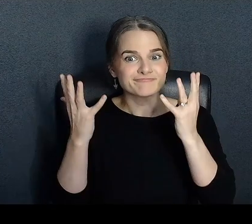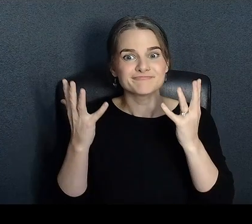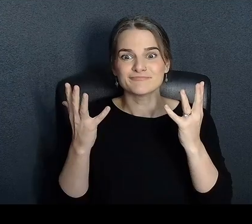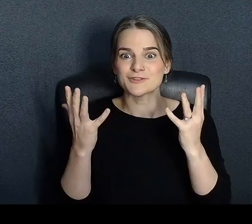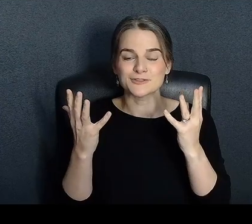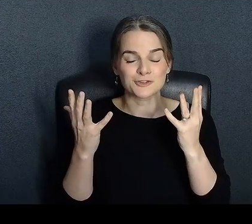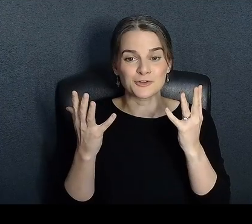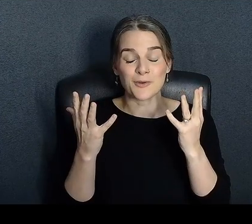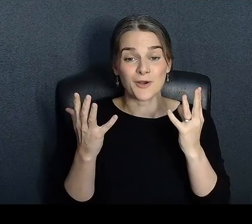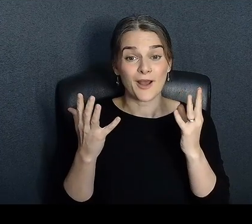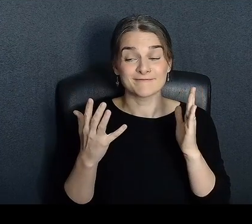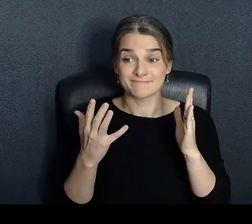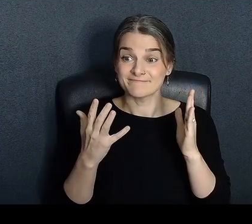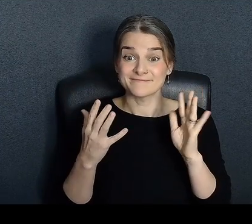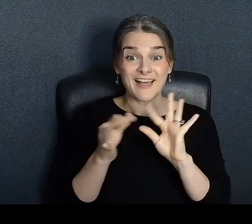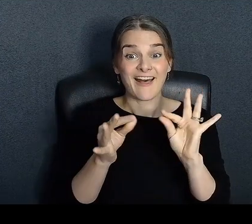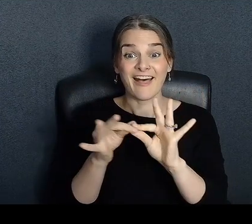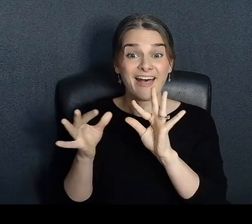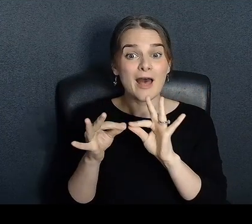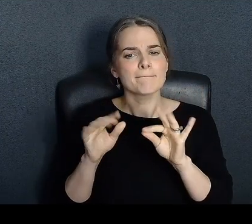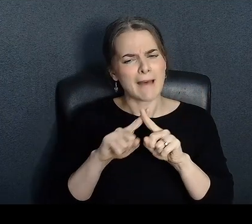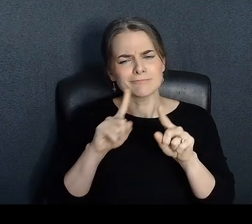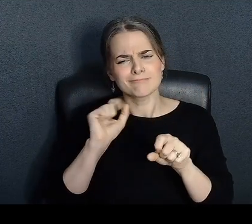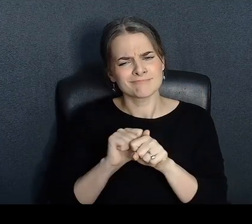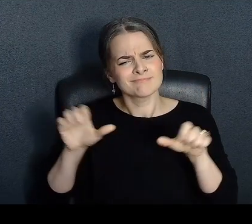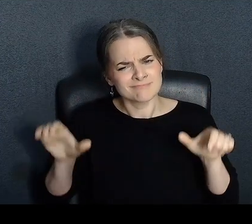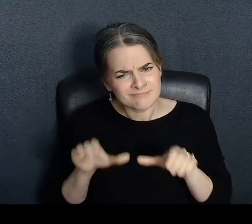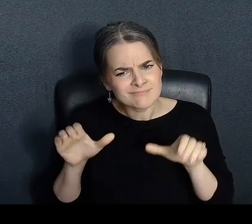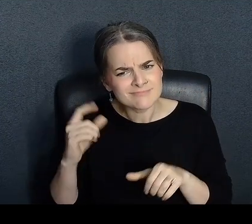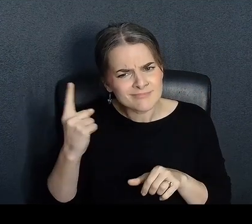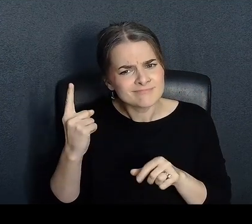So when speaking with someone who is hard of hearing in person, it's